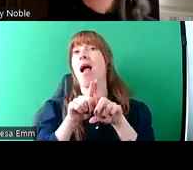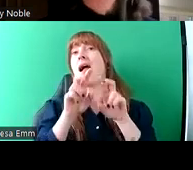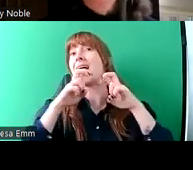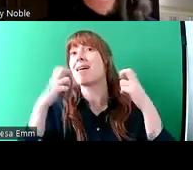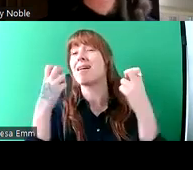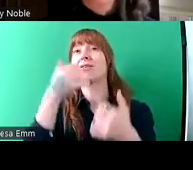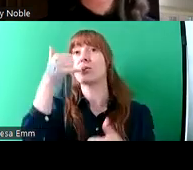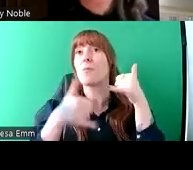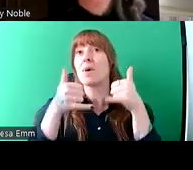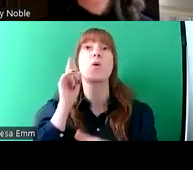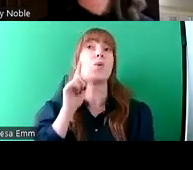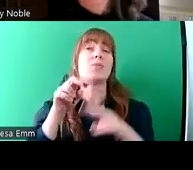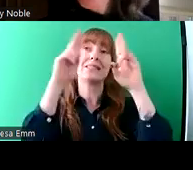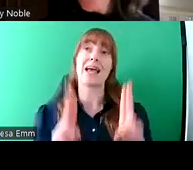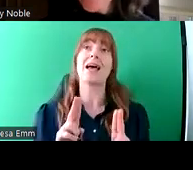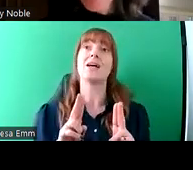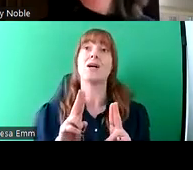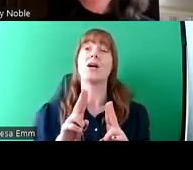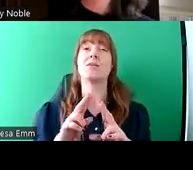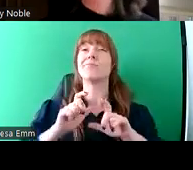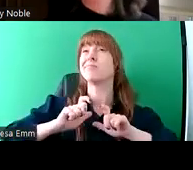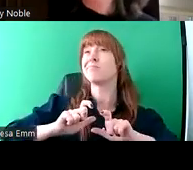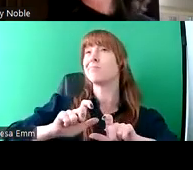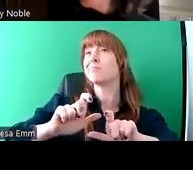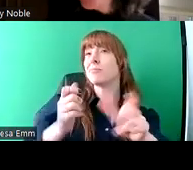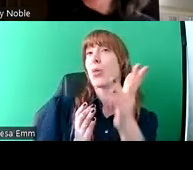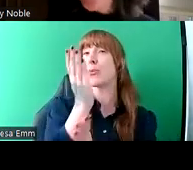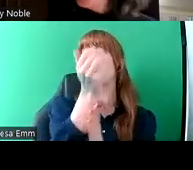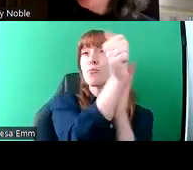and then continuing all the way through our programmes and our development to the current